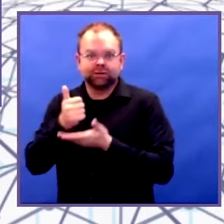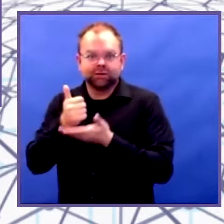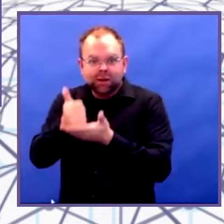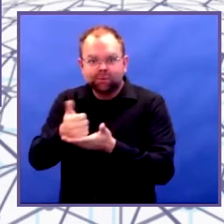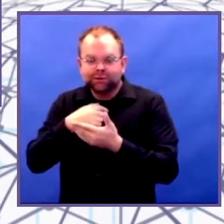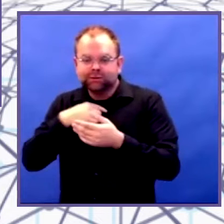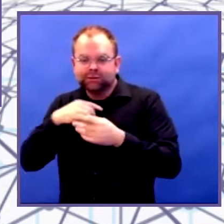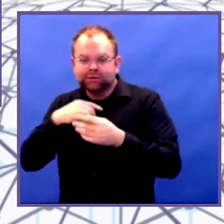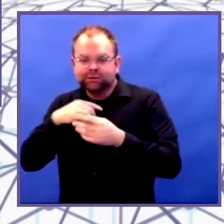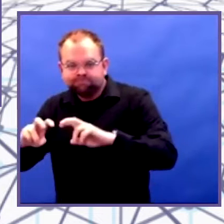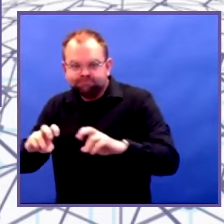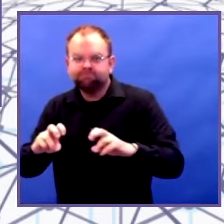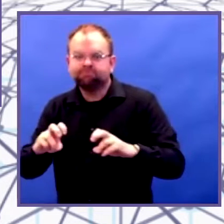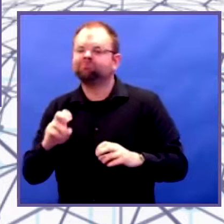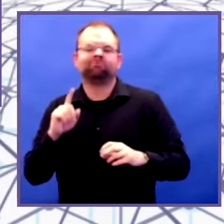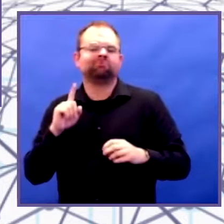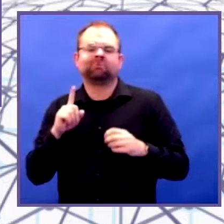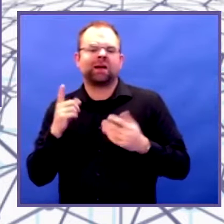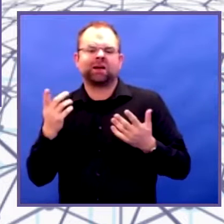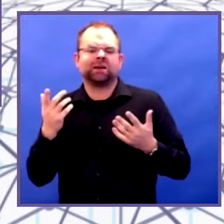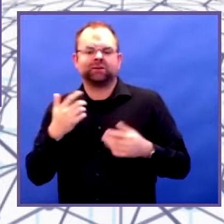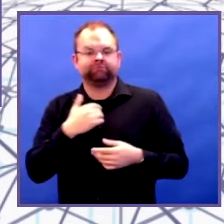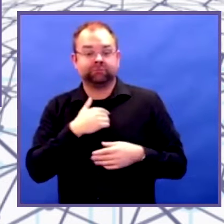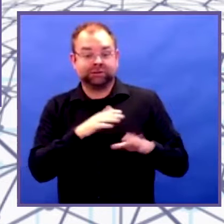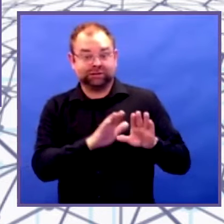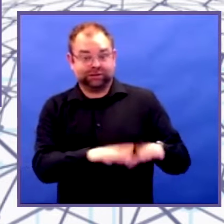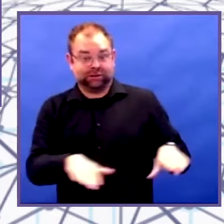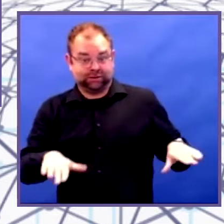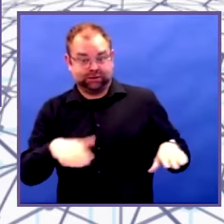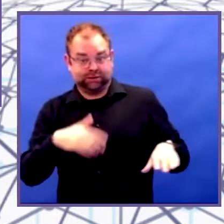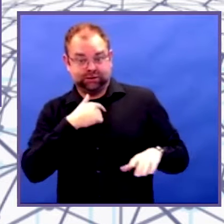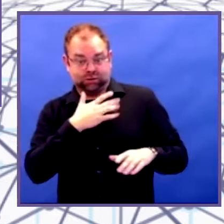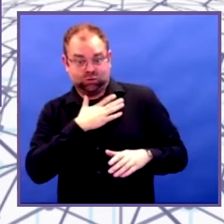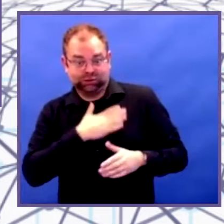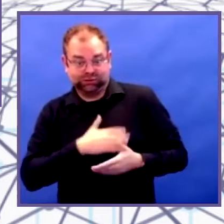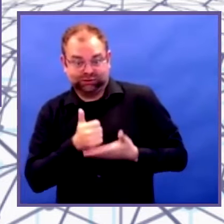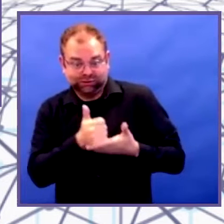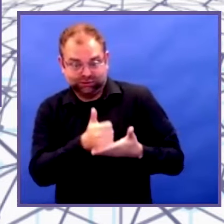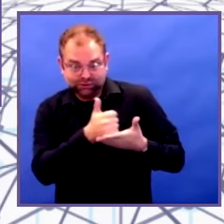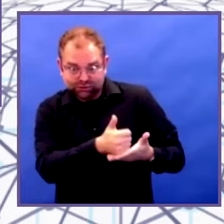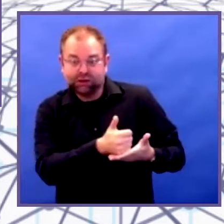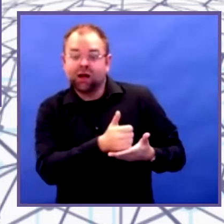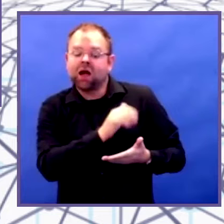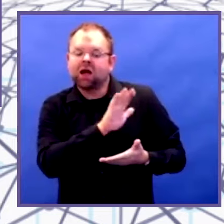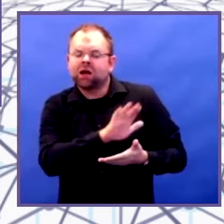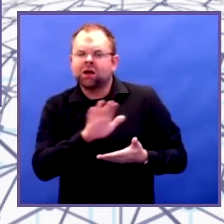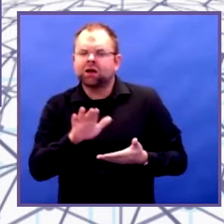And I was one occupational therapist, a raw beginner. And so where to start?